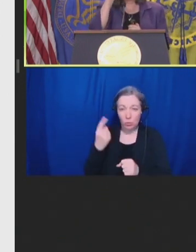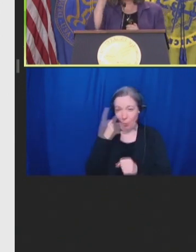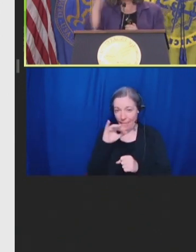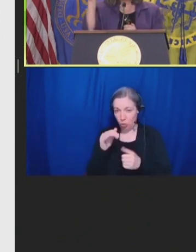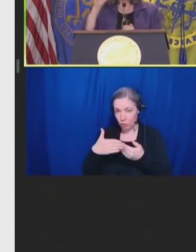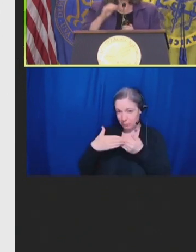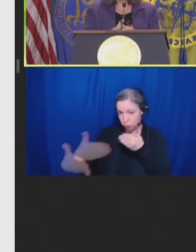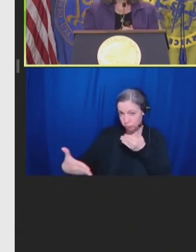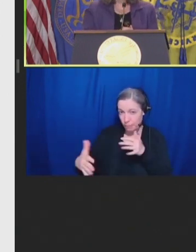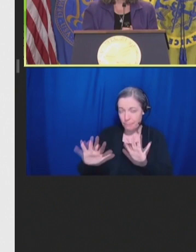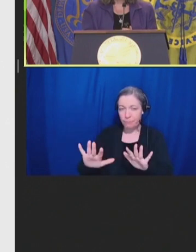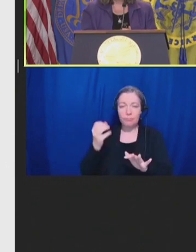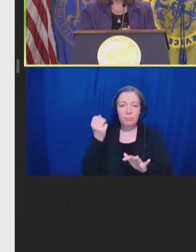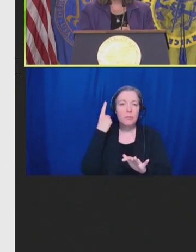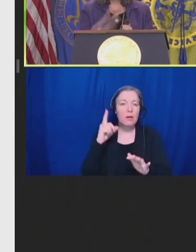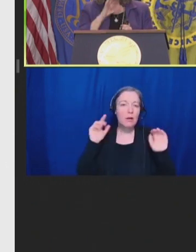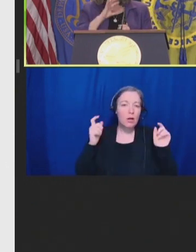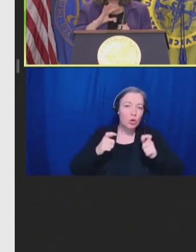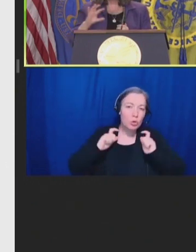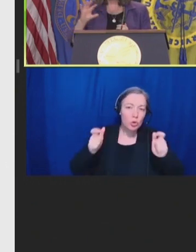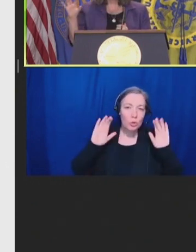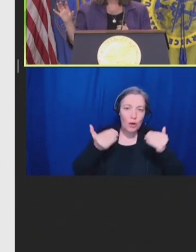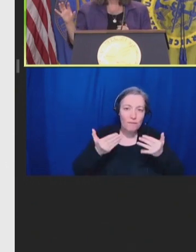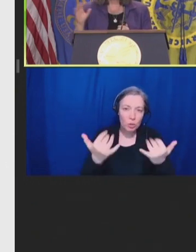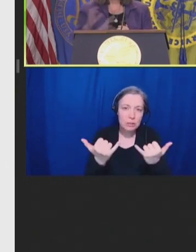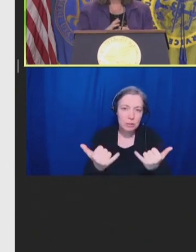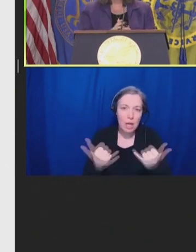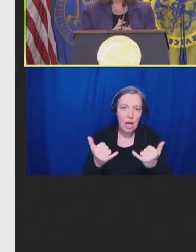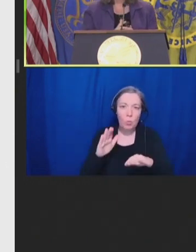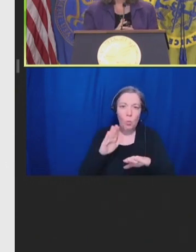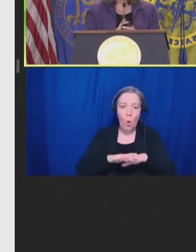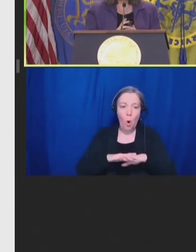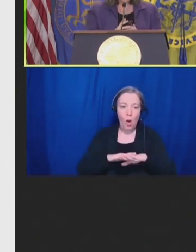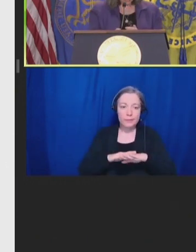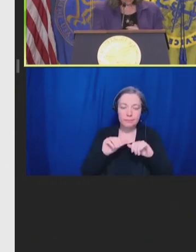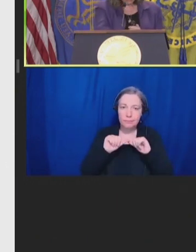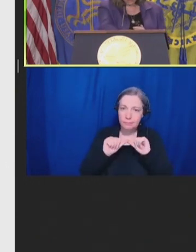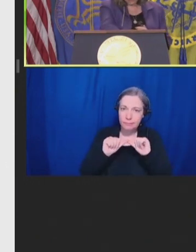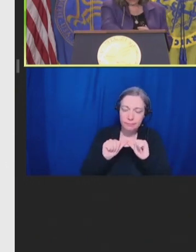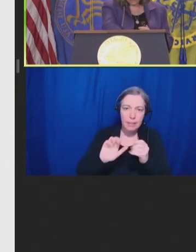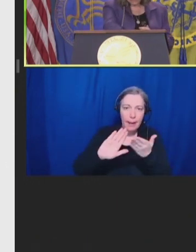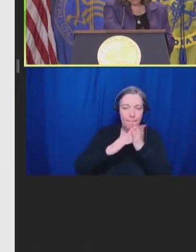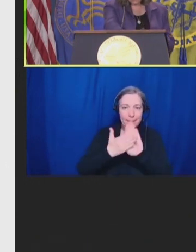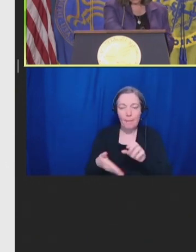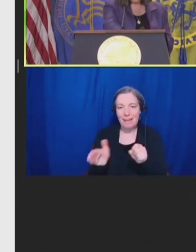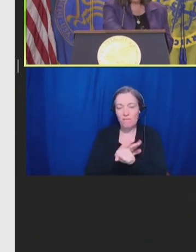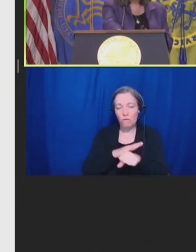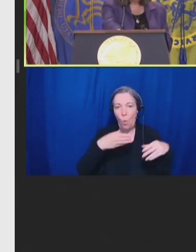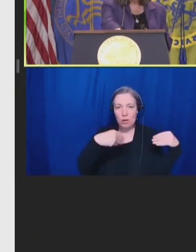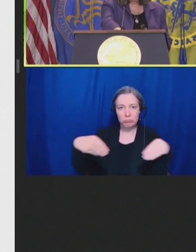a big focus right now on moving towards commercialization of COVID vaccination. So,